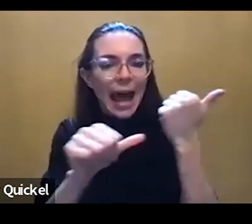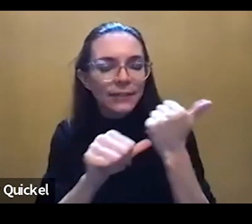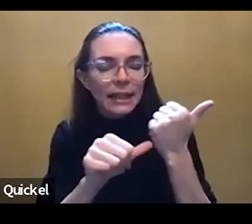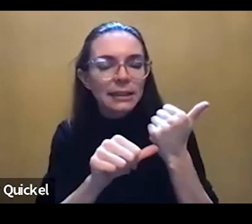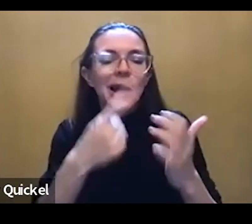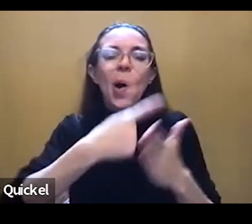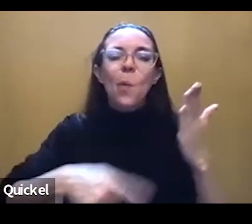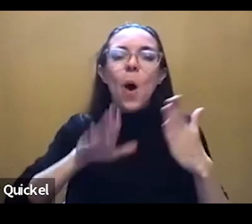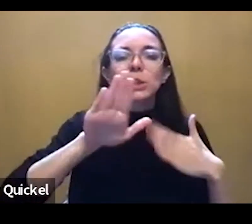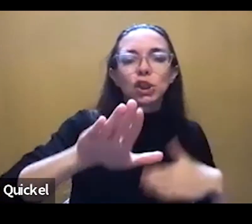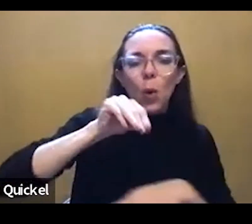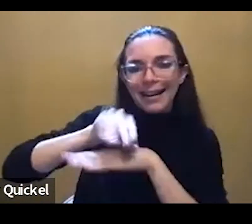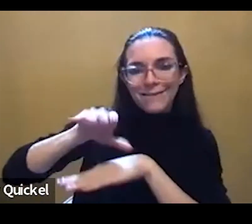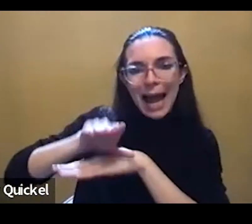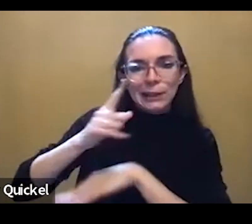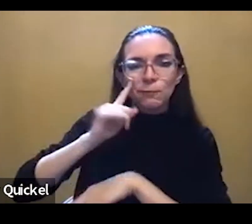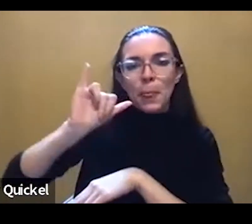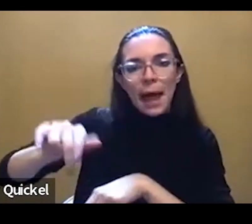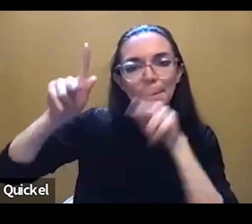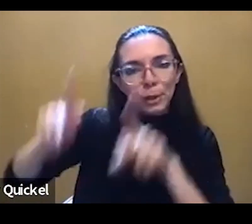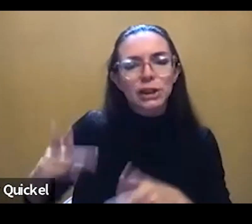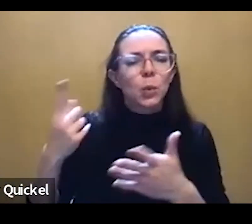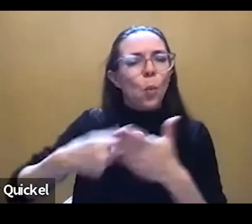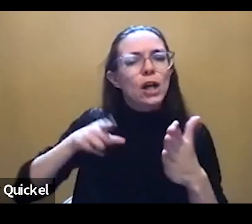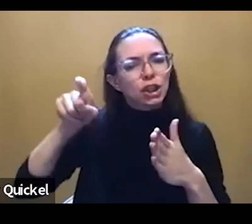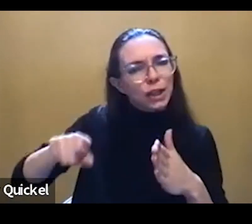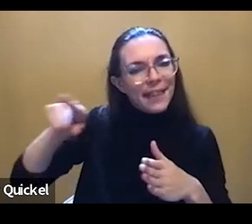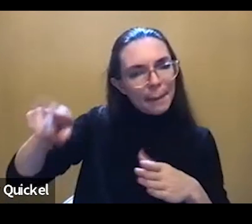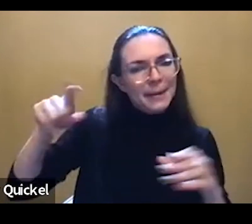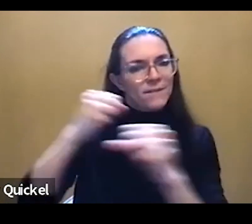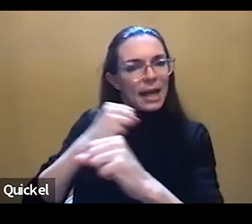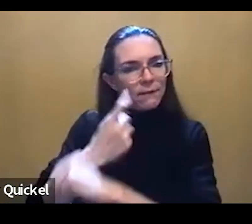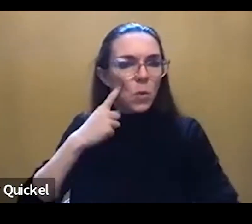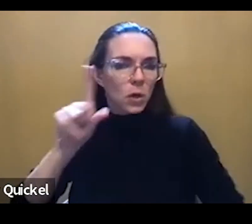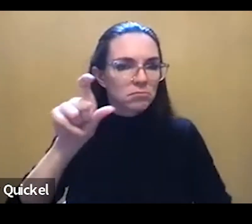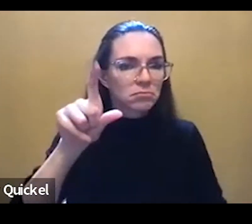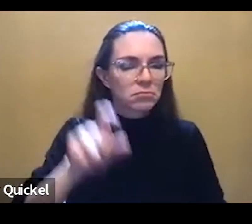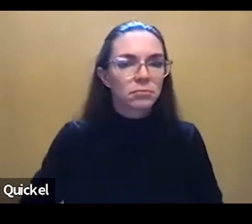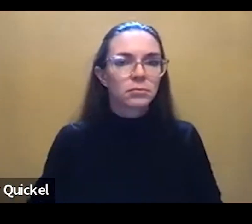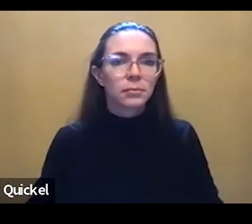what would you like them to know? What should they be fighting for?